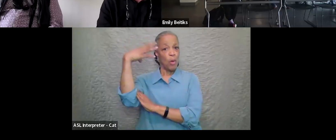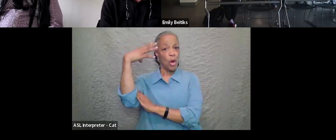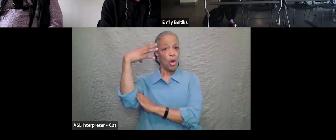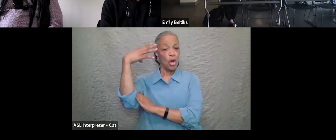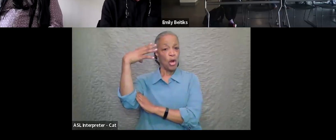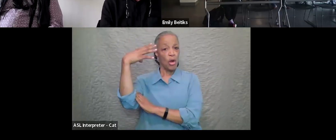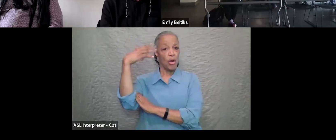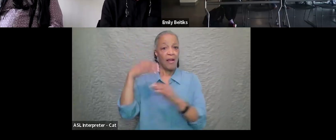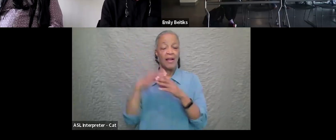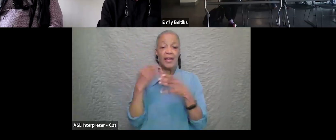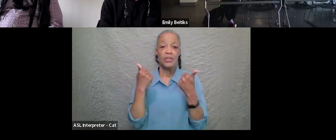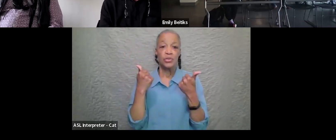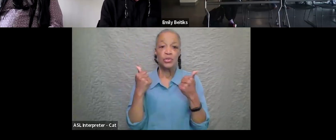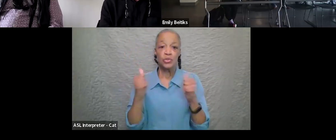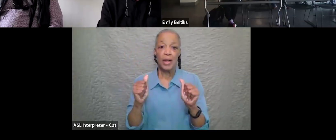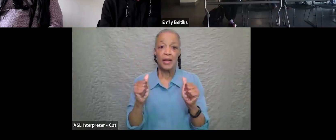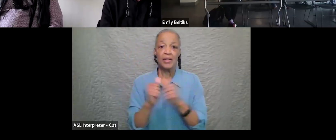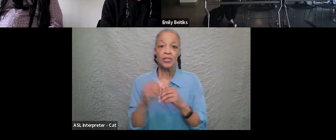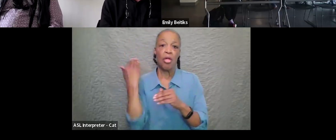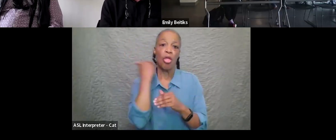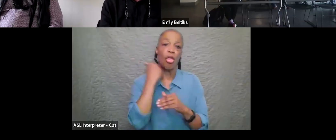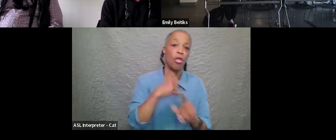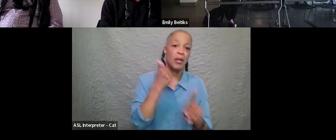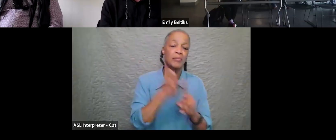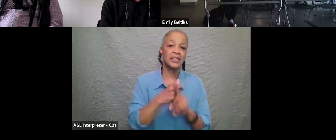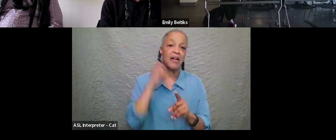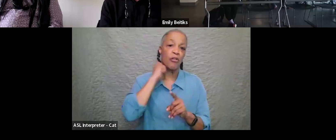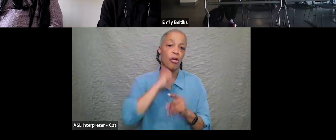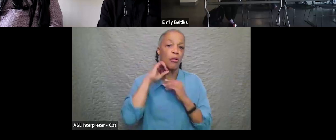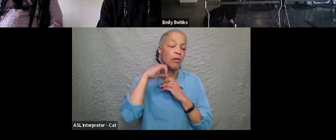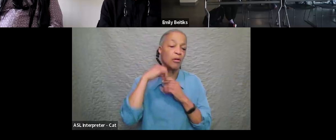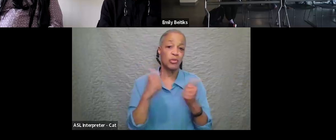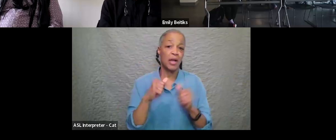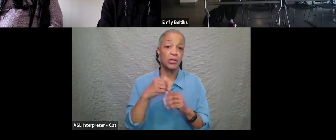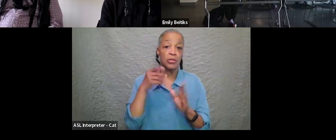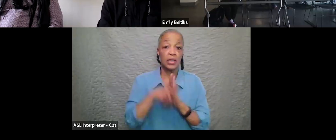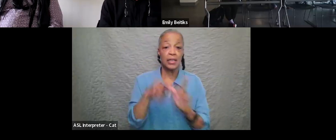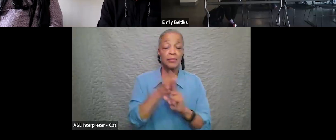after having tried to decapitate himself with a box cutter. It was a horrific story.